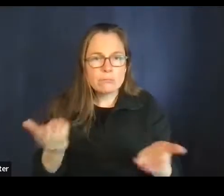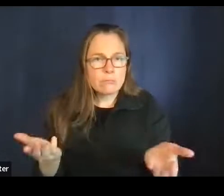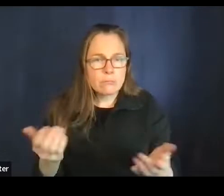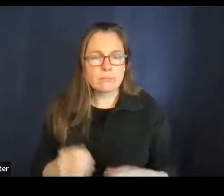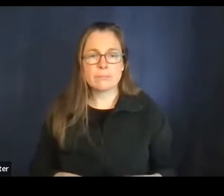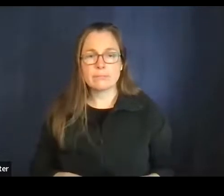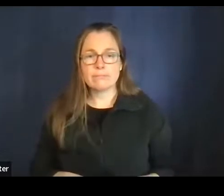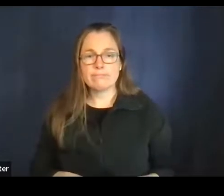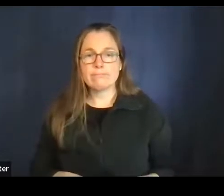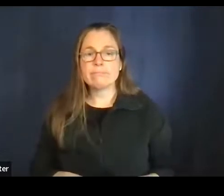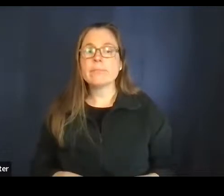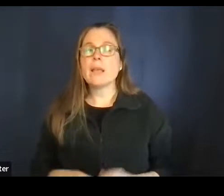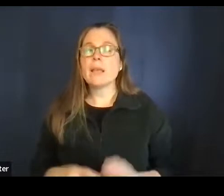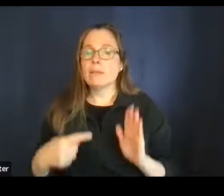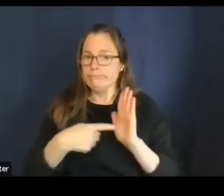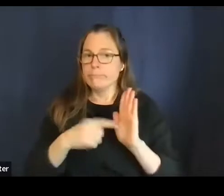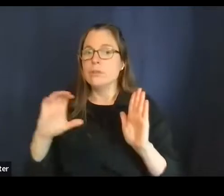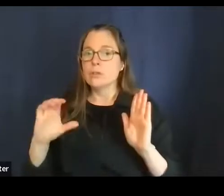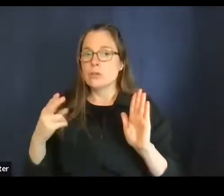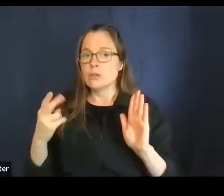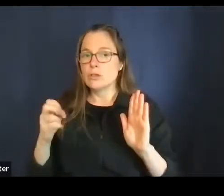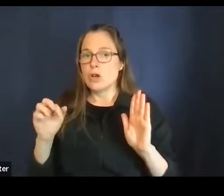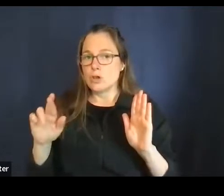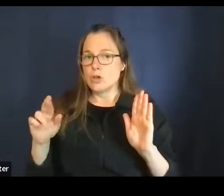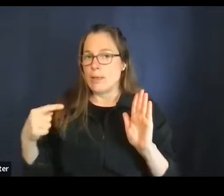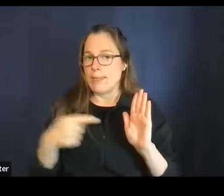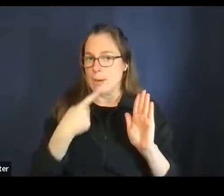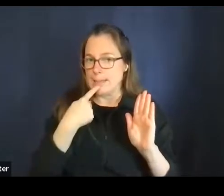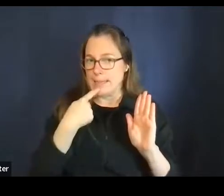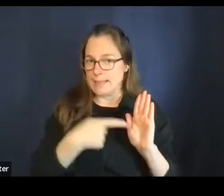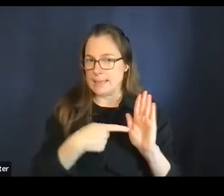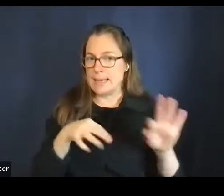That's outlined in the charter. And the charter commissioners had a preference